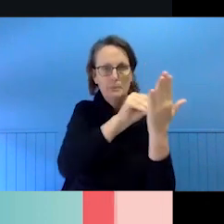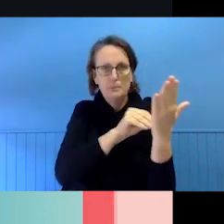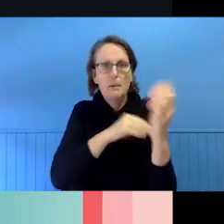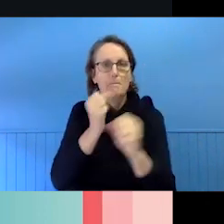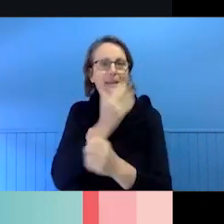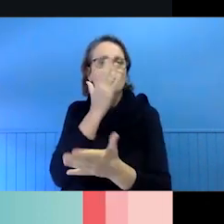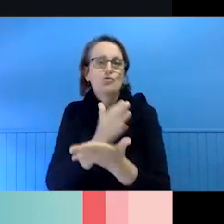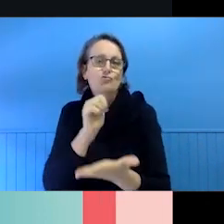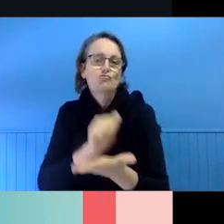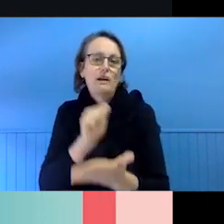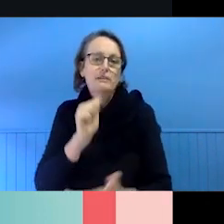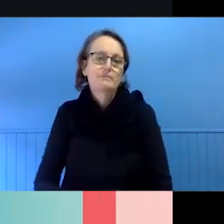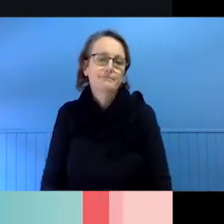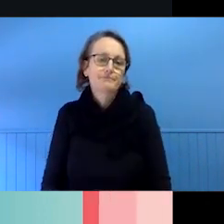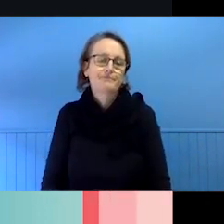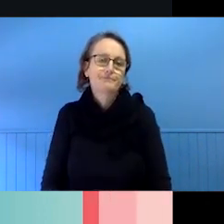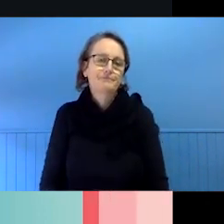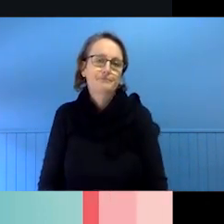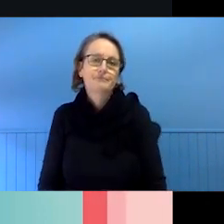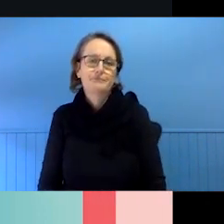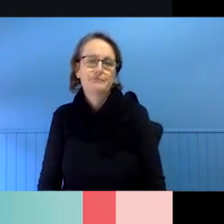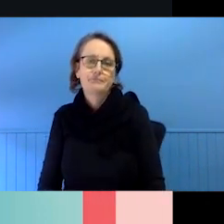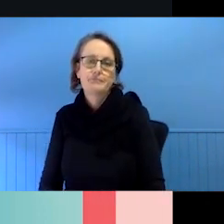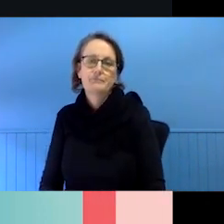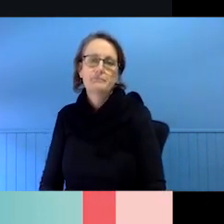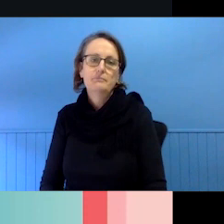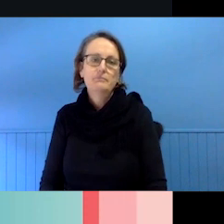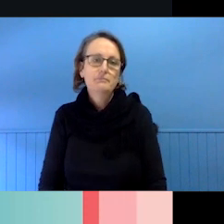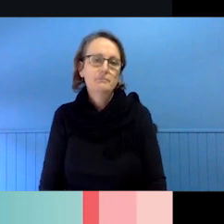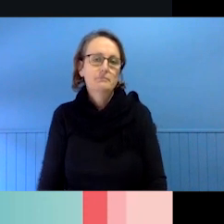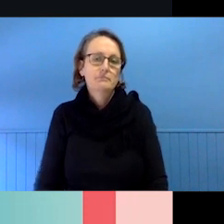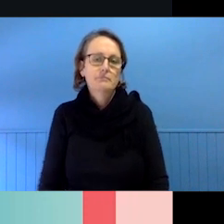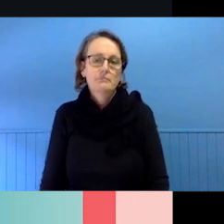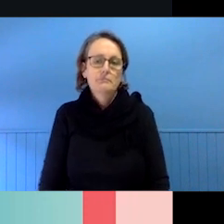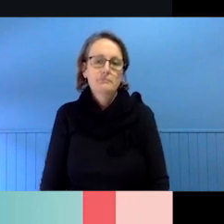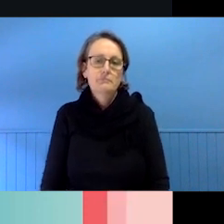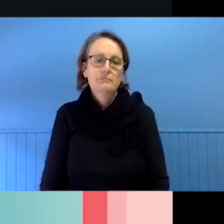them close and part of your community. If you have new email